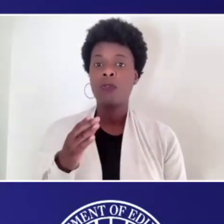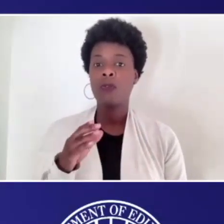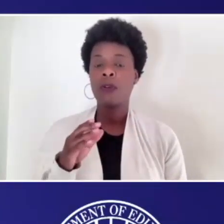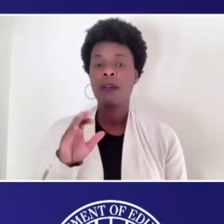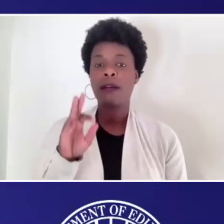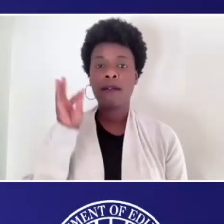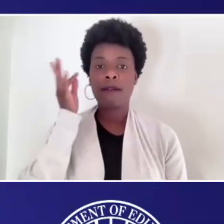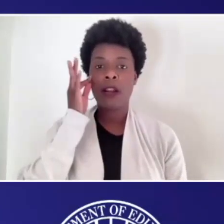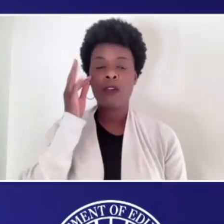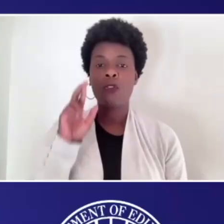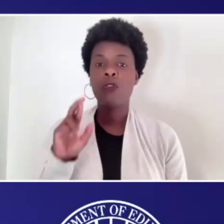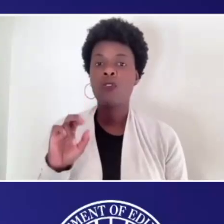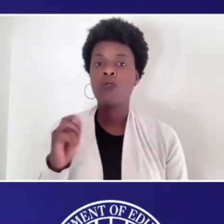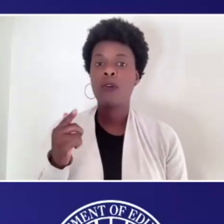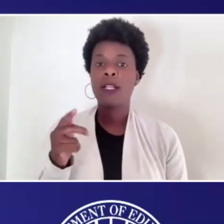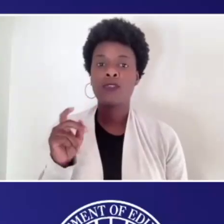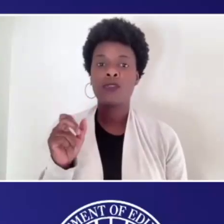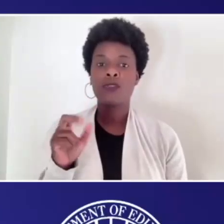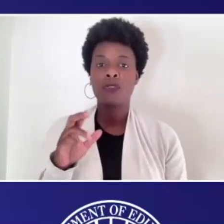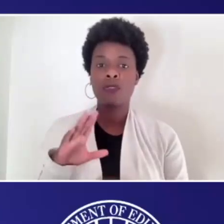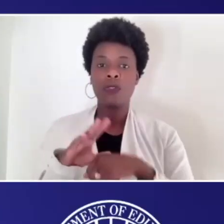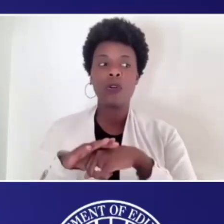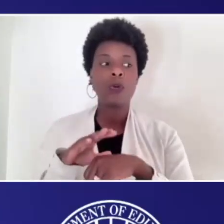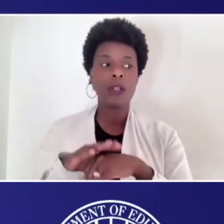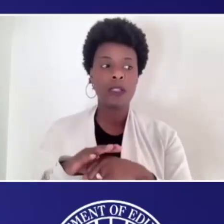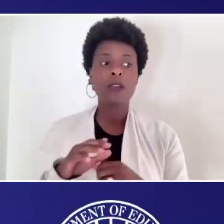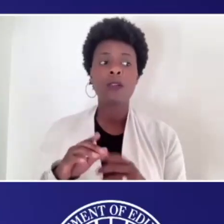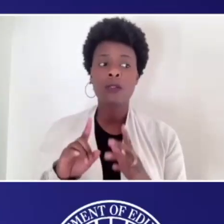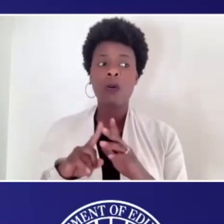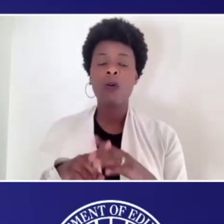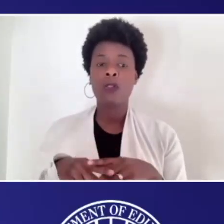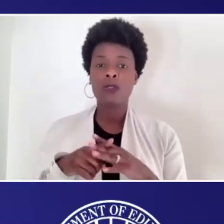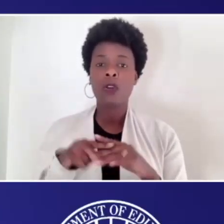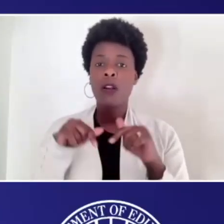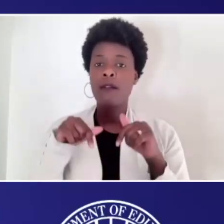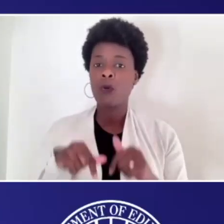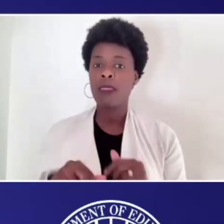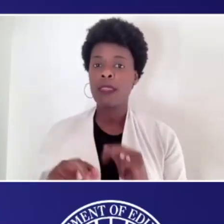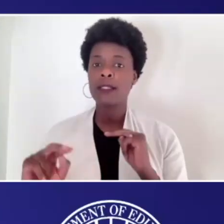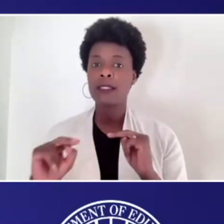So our starting point for coming into these negotiations, we had had numerous